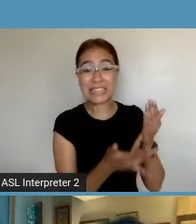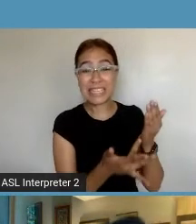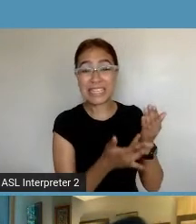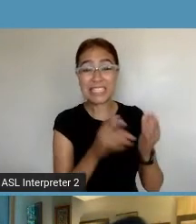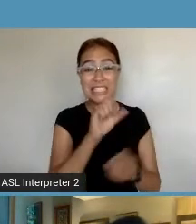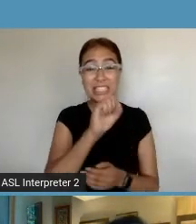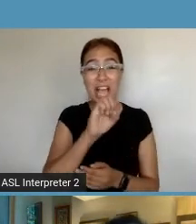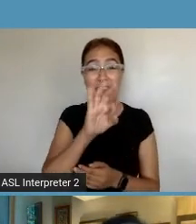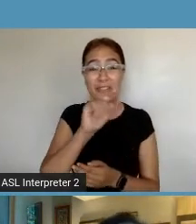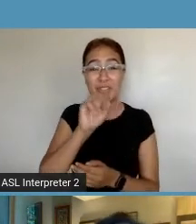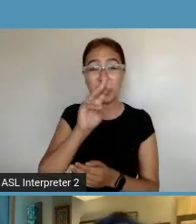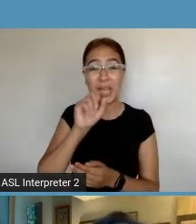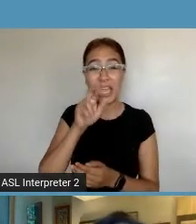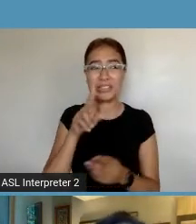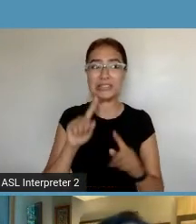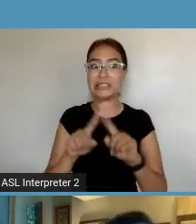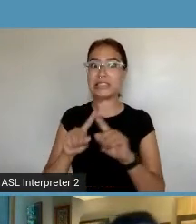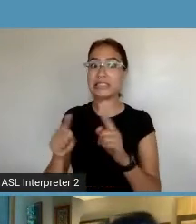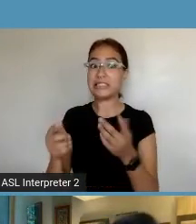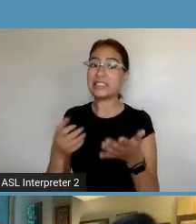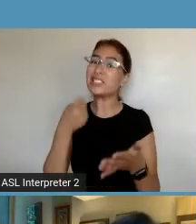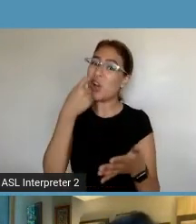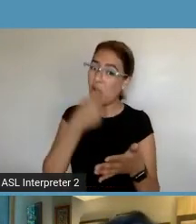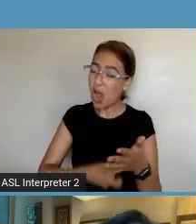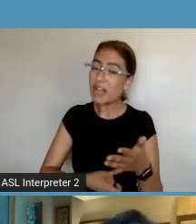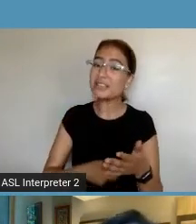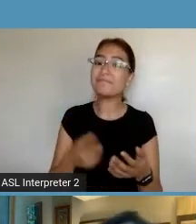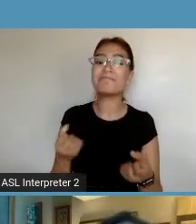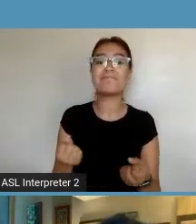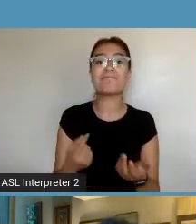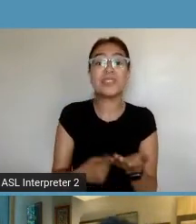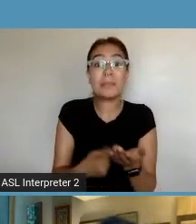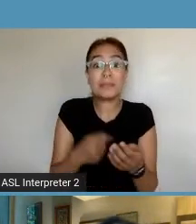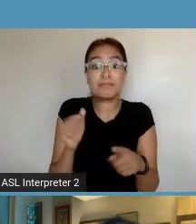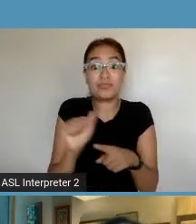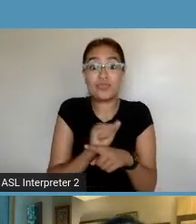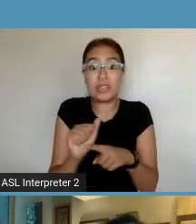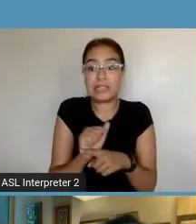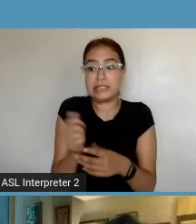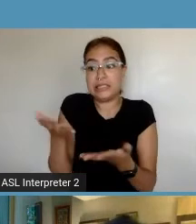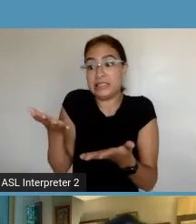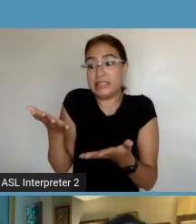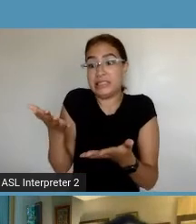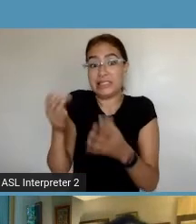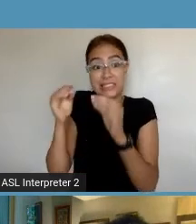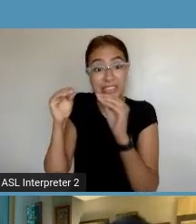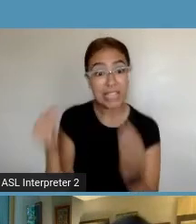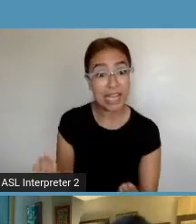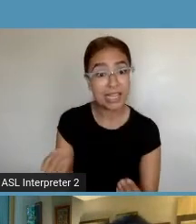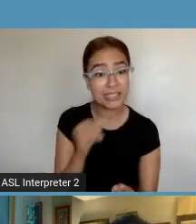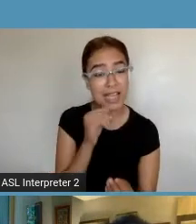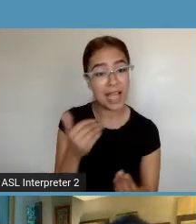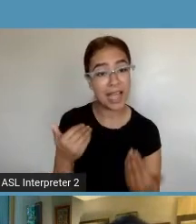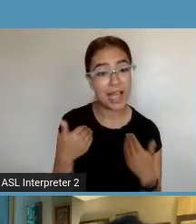sometimes the training and expertise doesn't exist. You don't have that core of staffers or